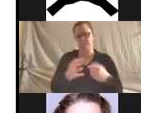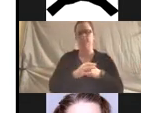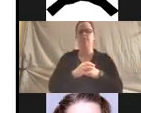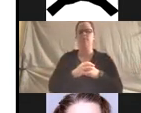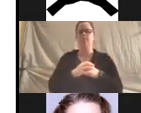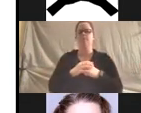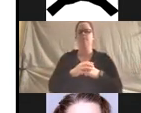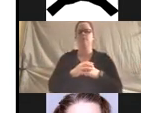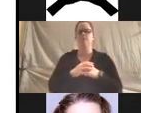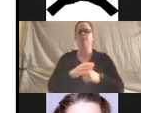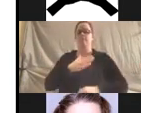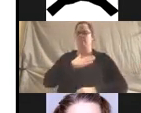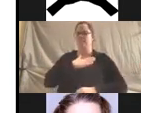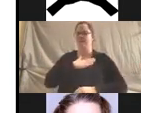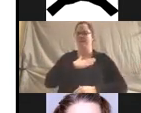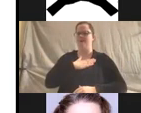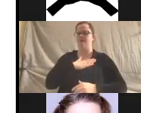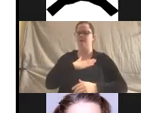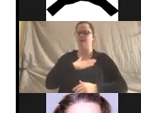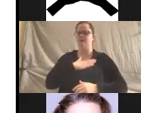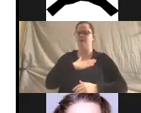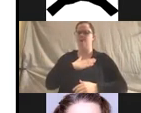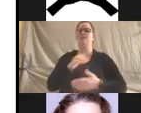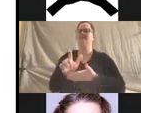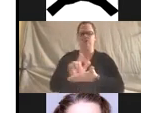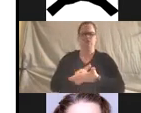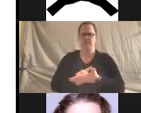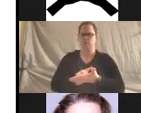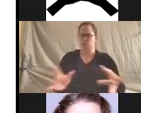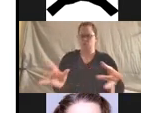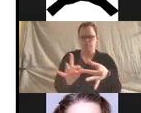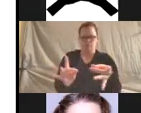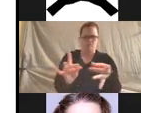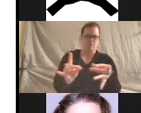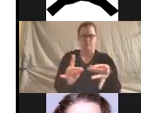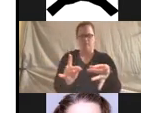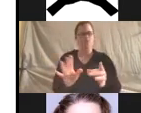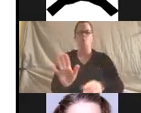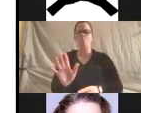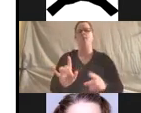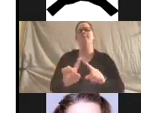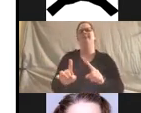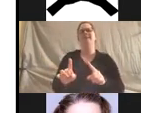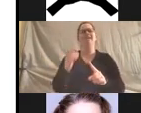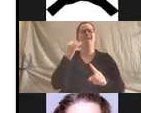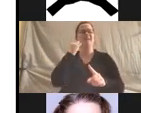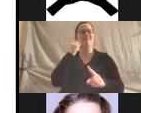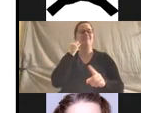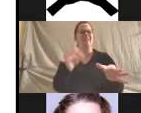it wasn't my legislation that I was commenting on. But if there was any language in the legislation about equity,